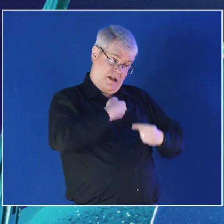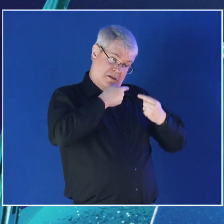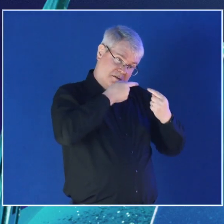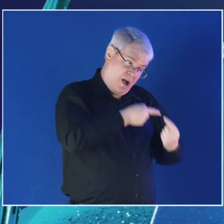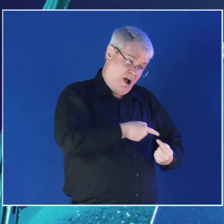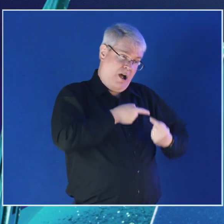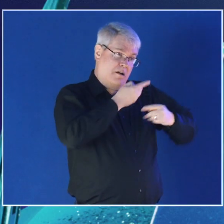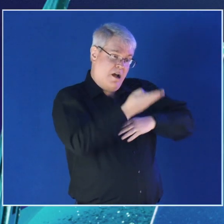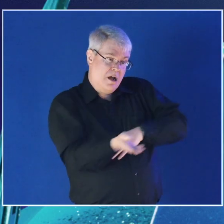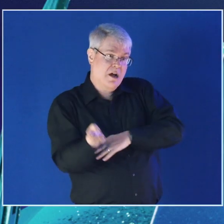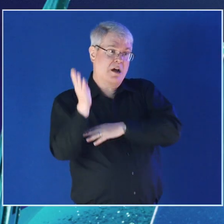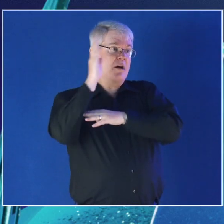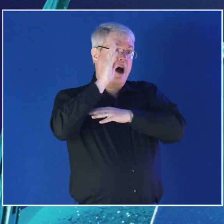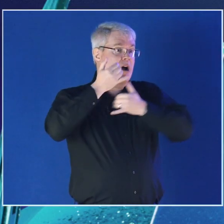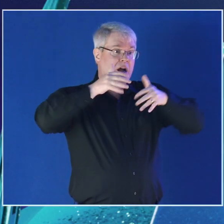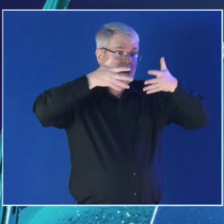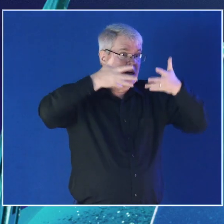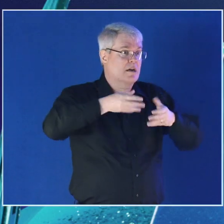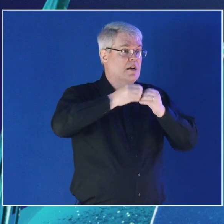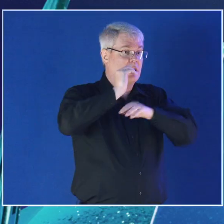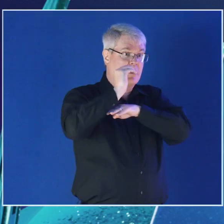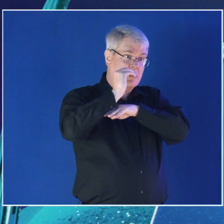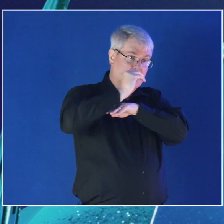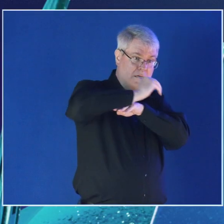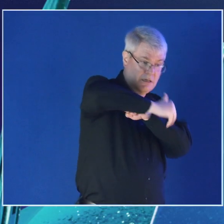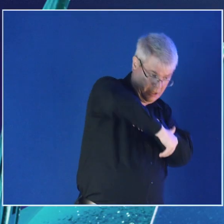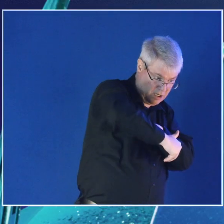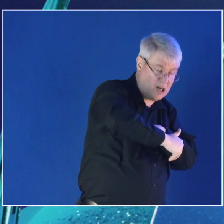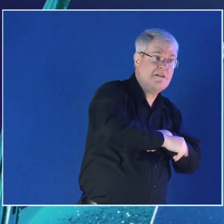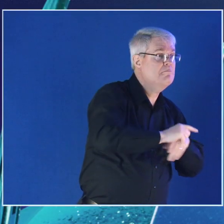Now, I get to finish my work at a normal time,